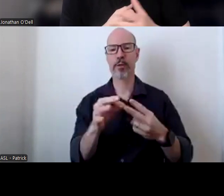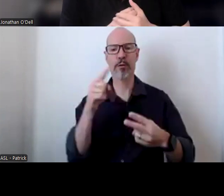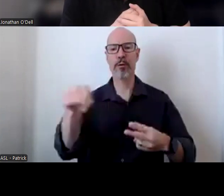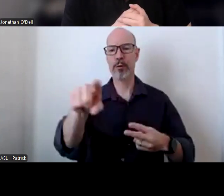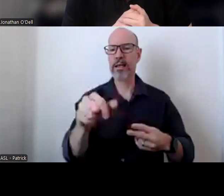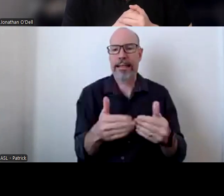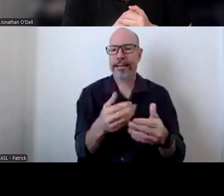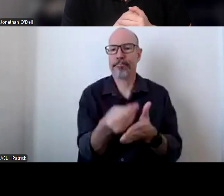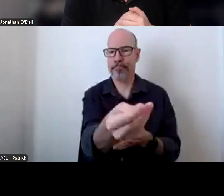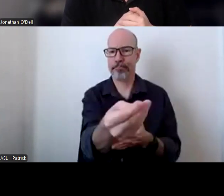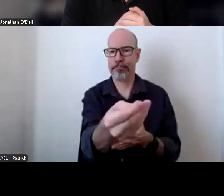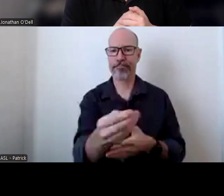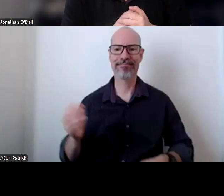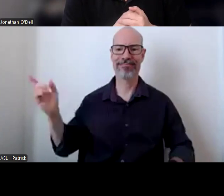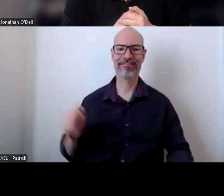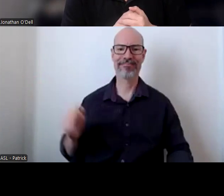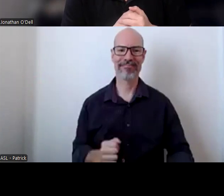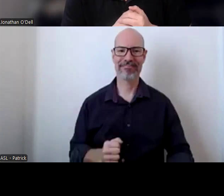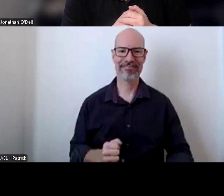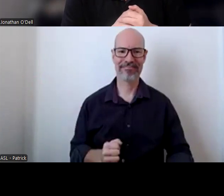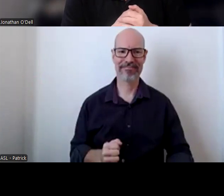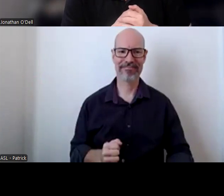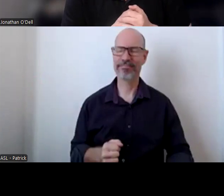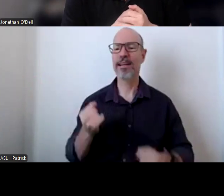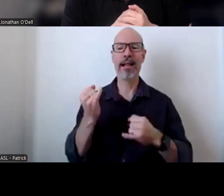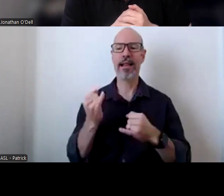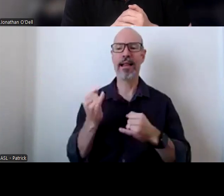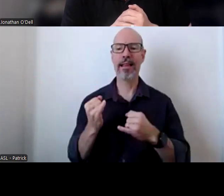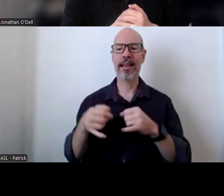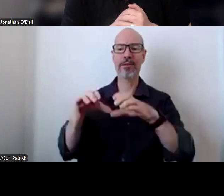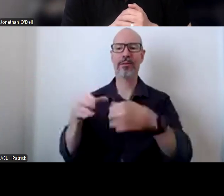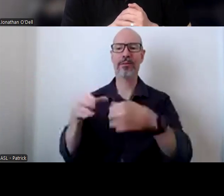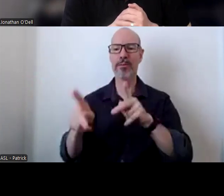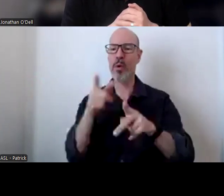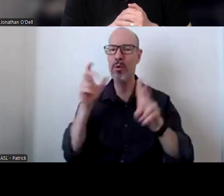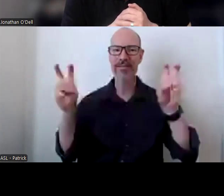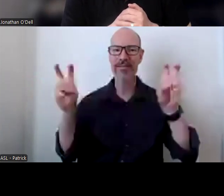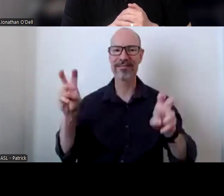Finally, the last category is much me.